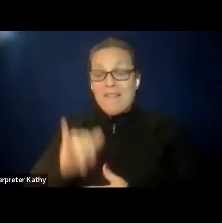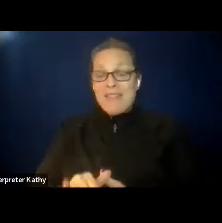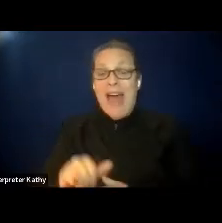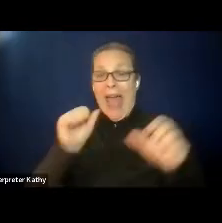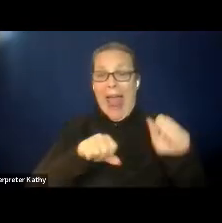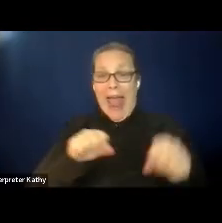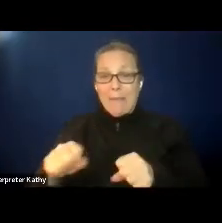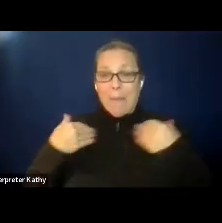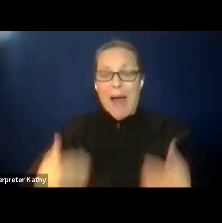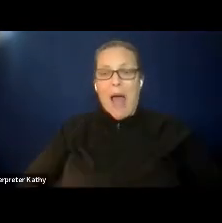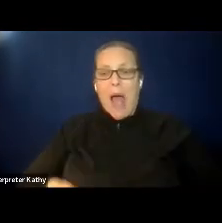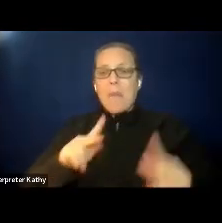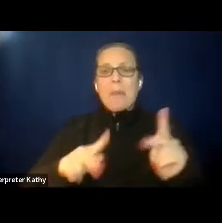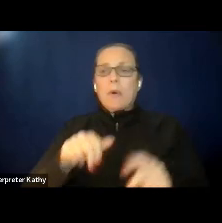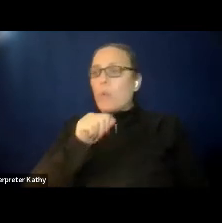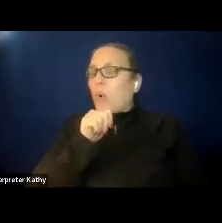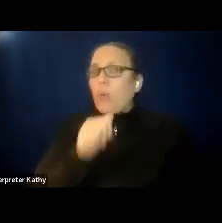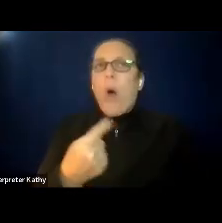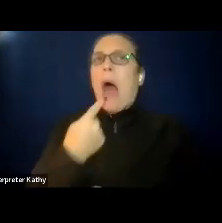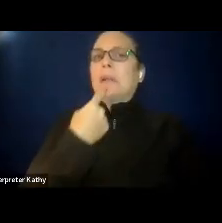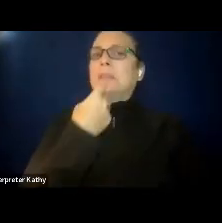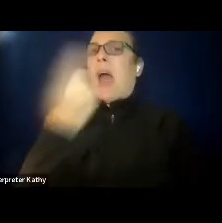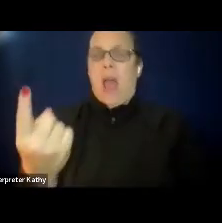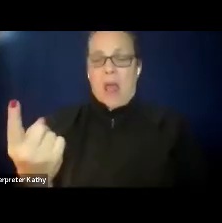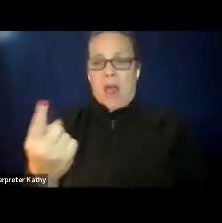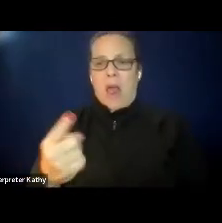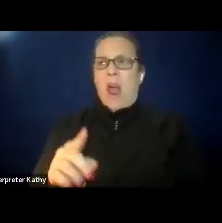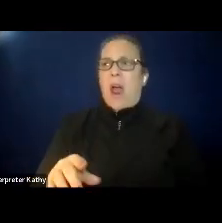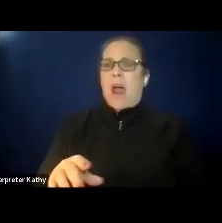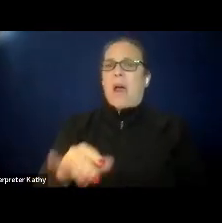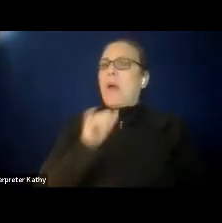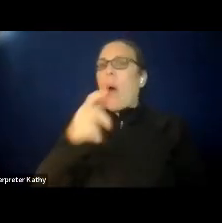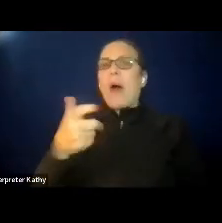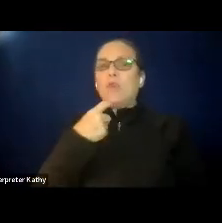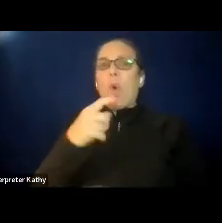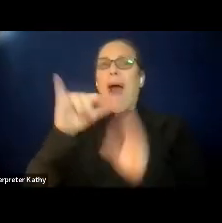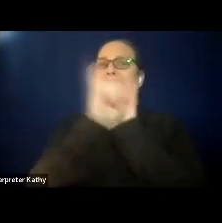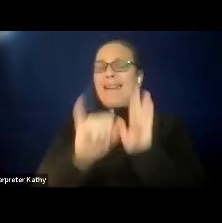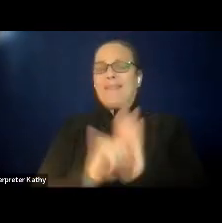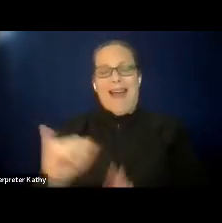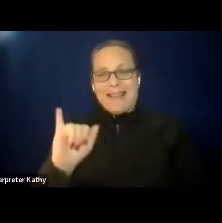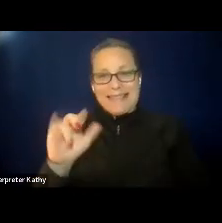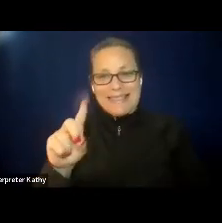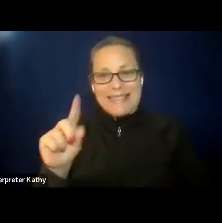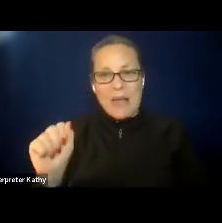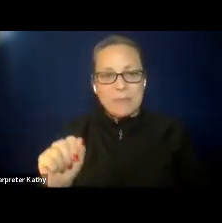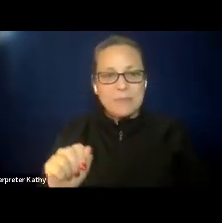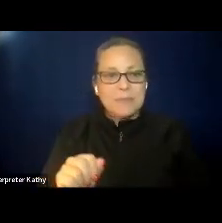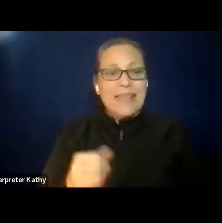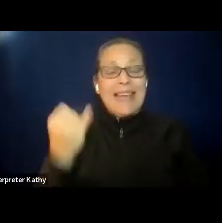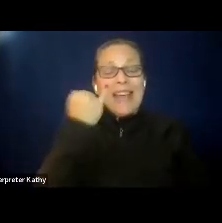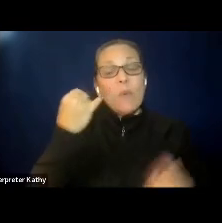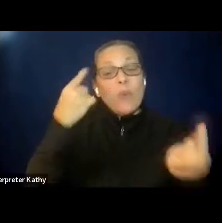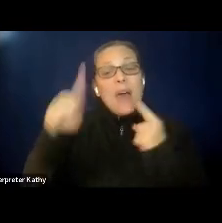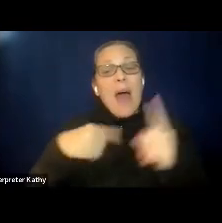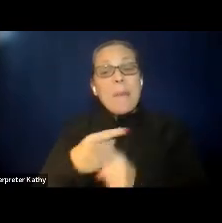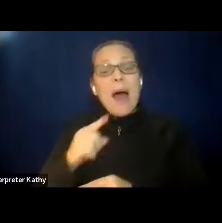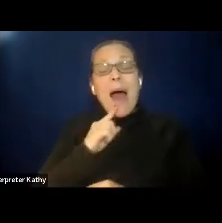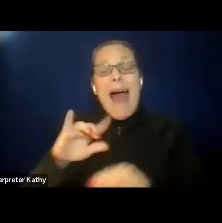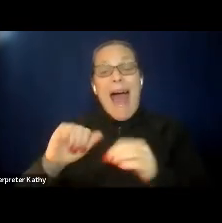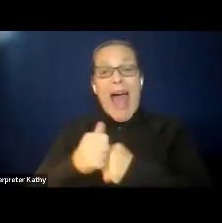discrimination. So due to stigma and ableism, a lot of folks are not even claiming disability or coming out,